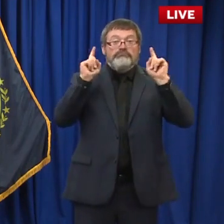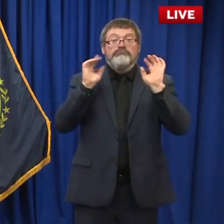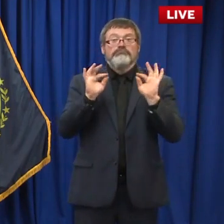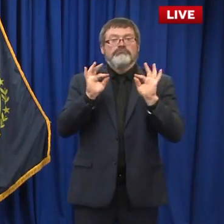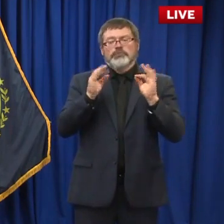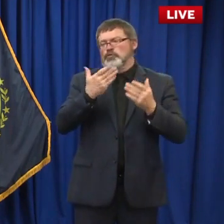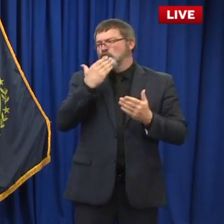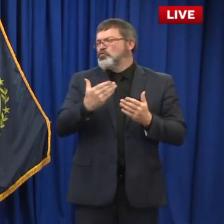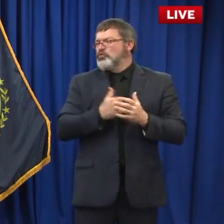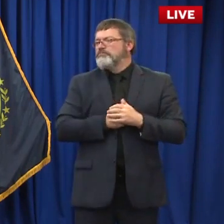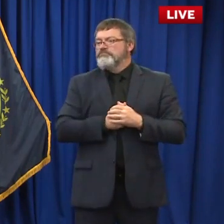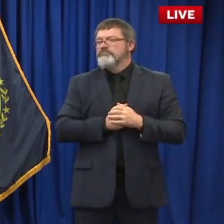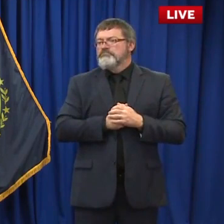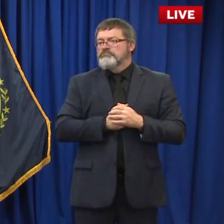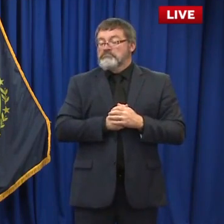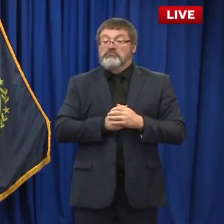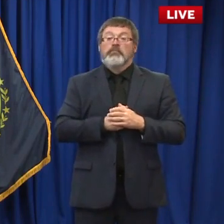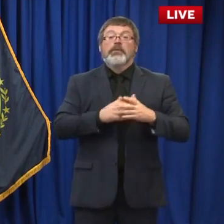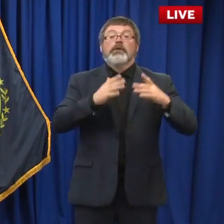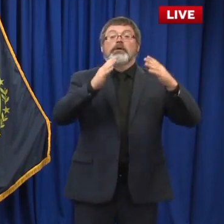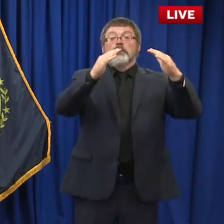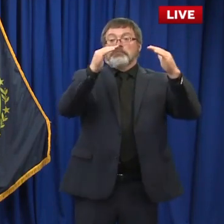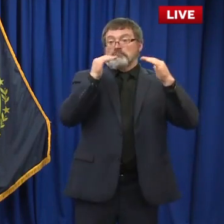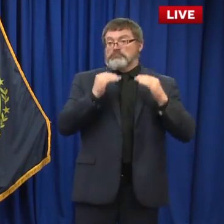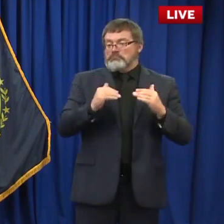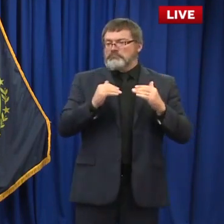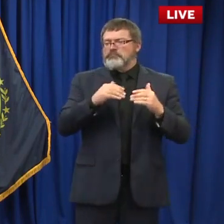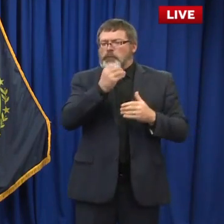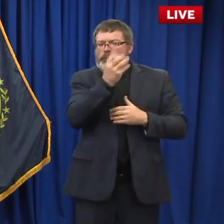FIRST STEPS A REALITY TO MAKE SURE THAT PROCESS WORKS VERY SMOOTHLY.